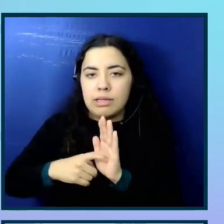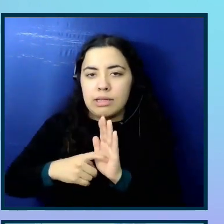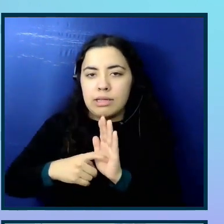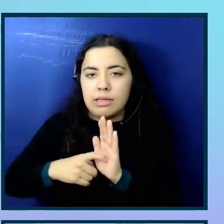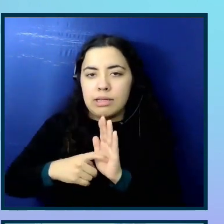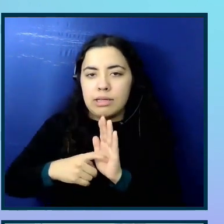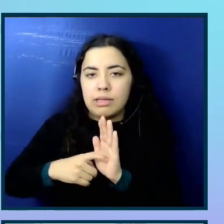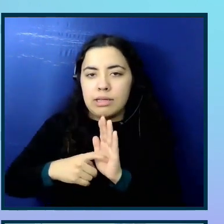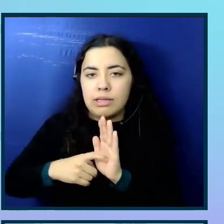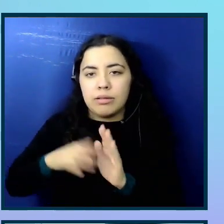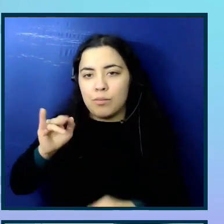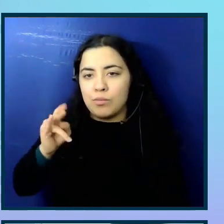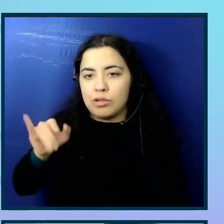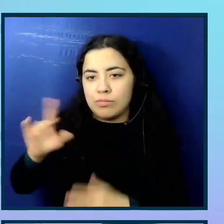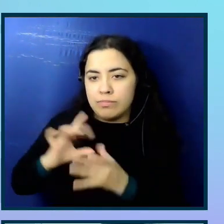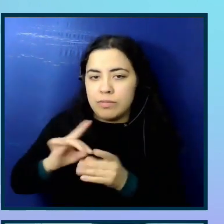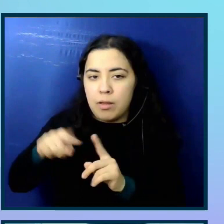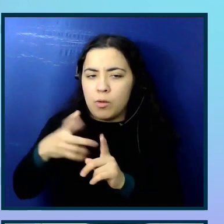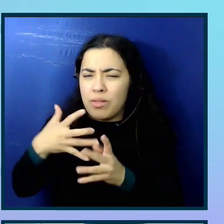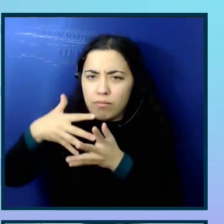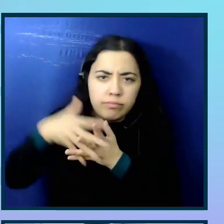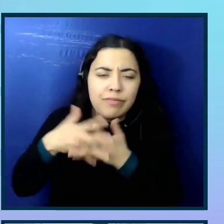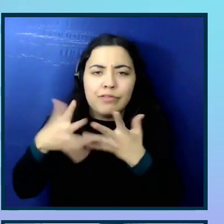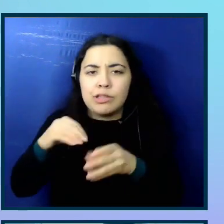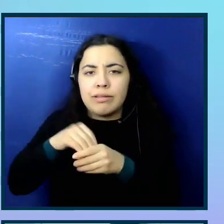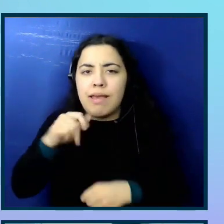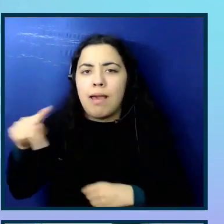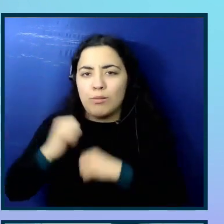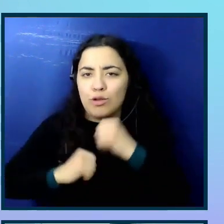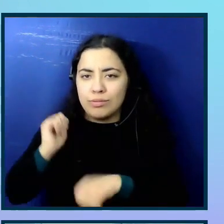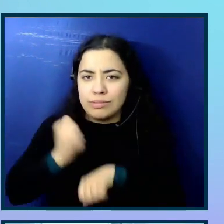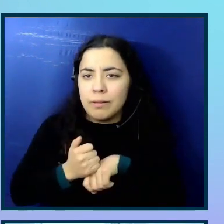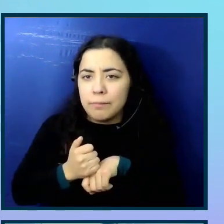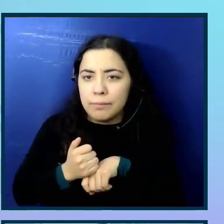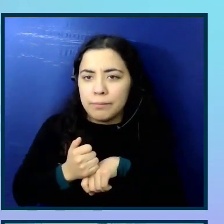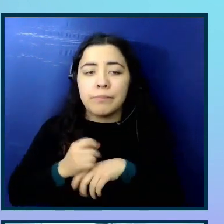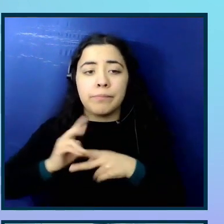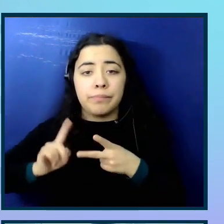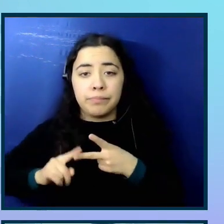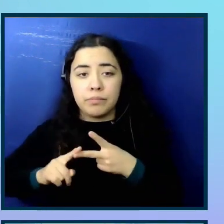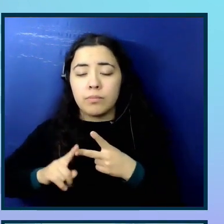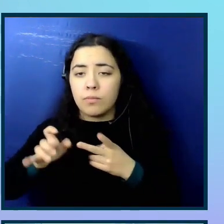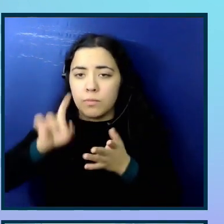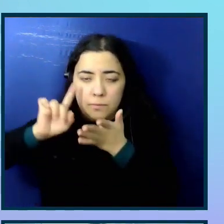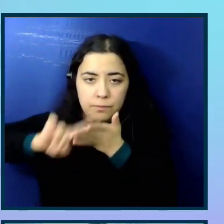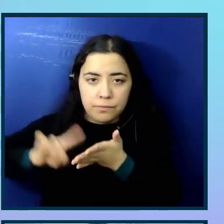throughout this like this new app structure. And secondarily, we wanted to explore early concepts